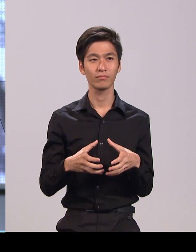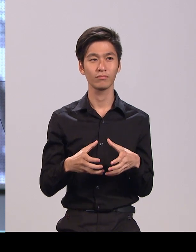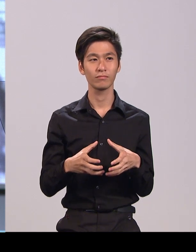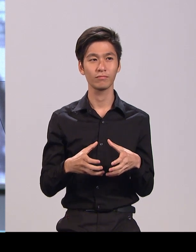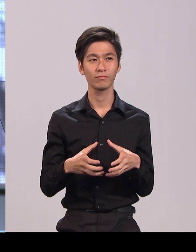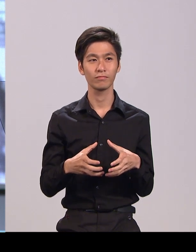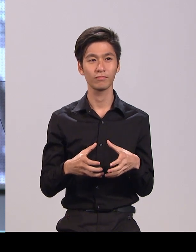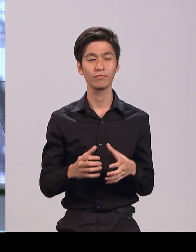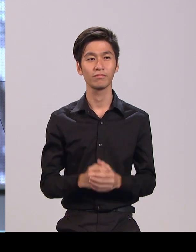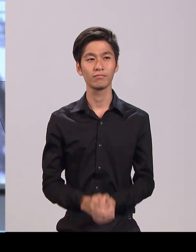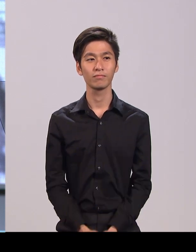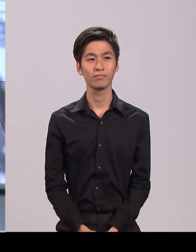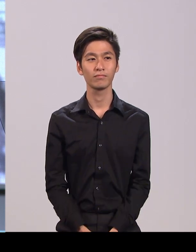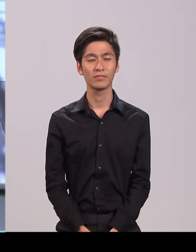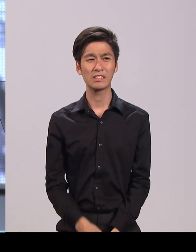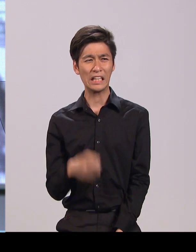Recently, somebody asked me at a dialogue,